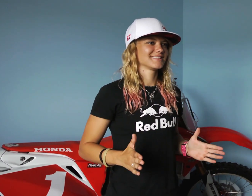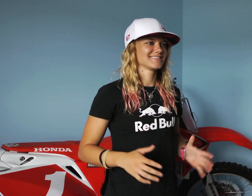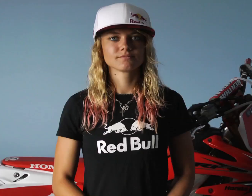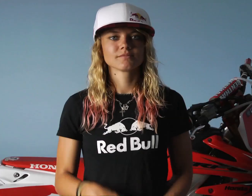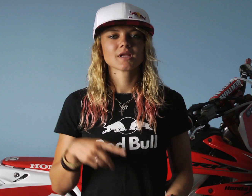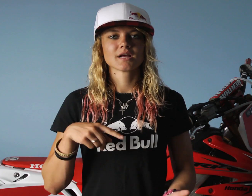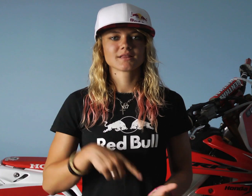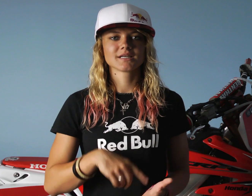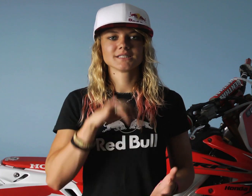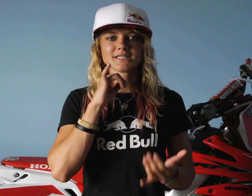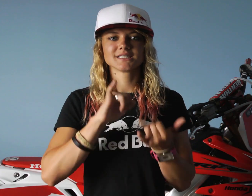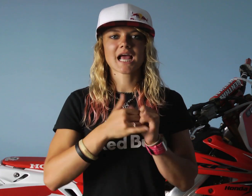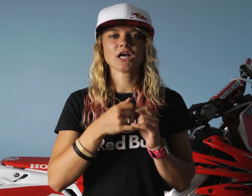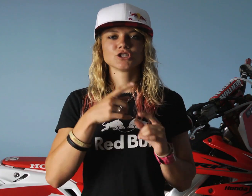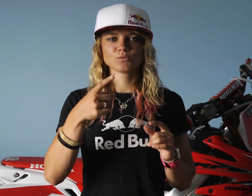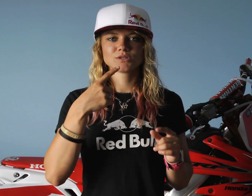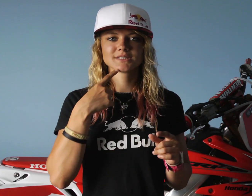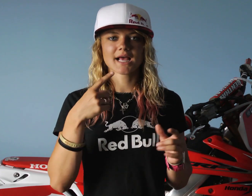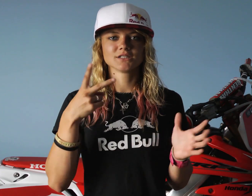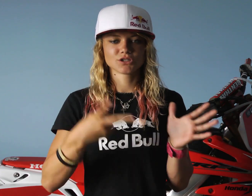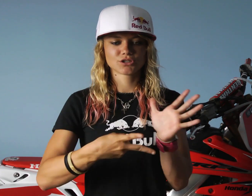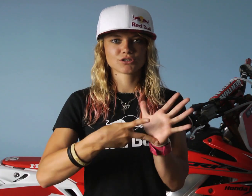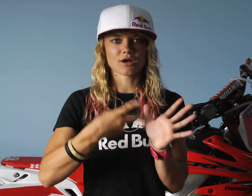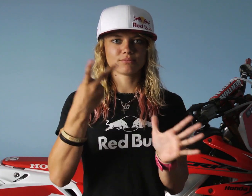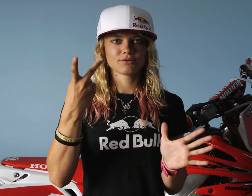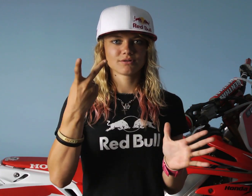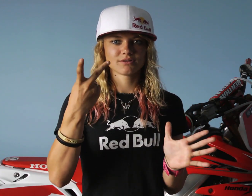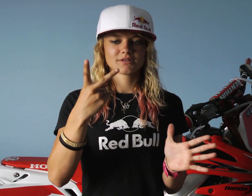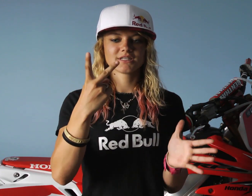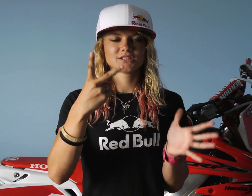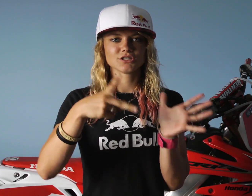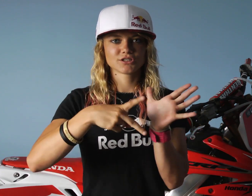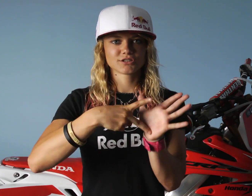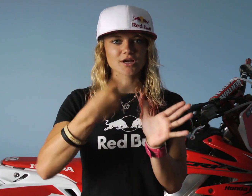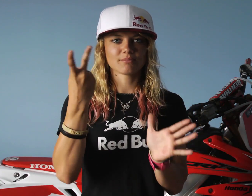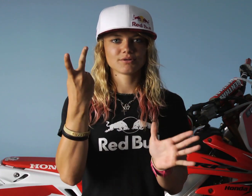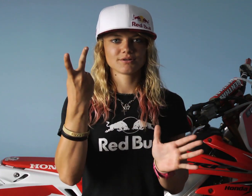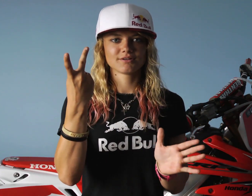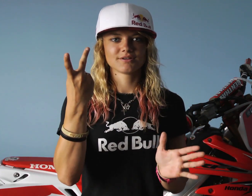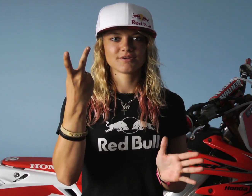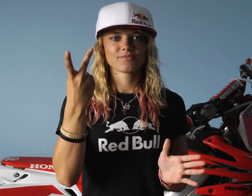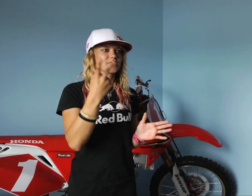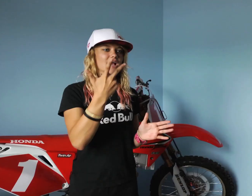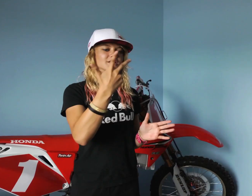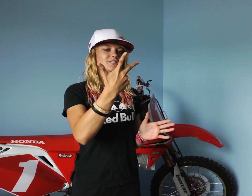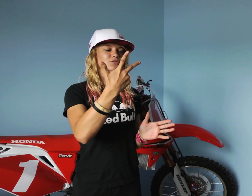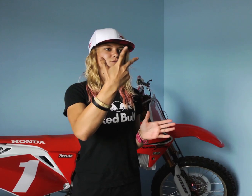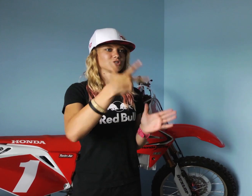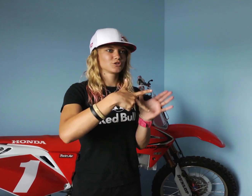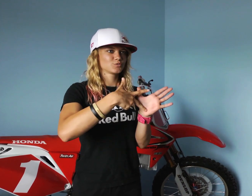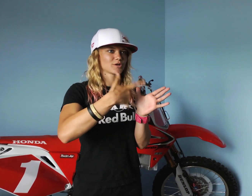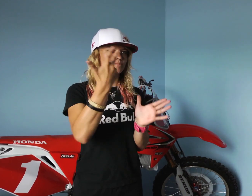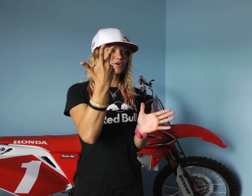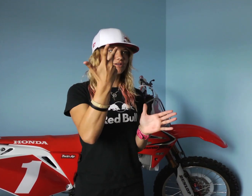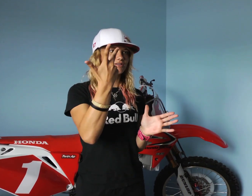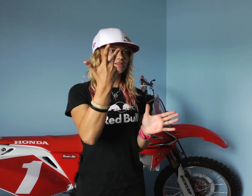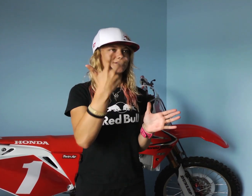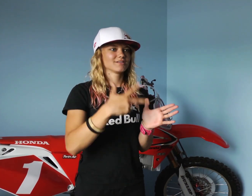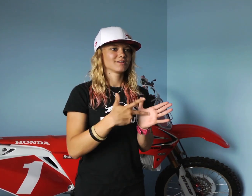This is how to sign "double" "Double" This is three for "triple"